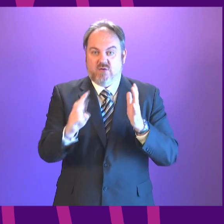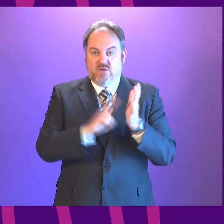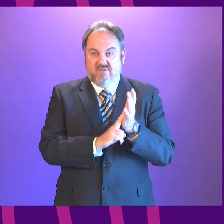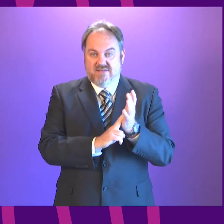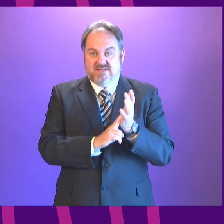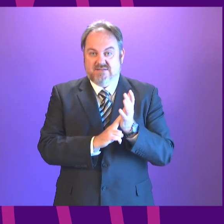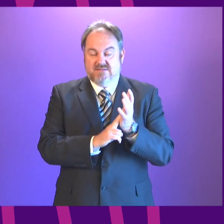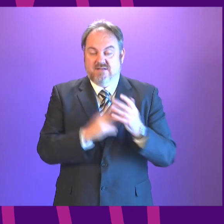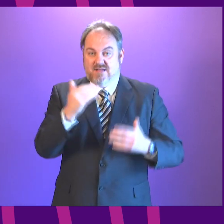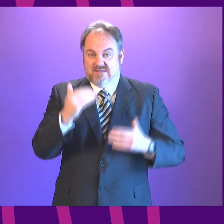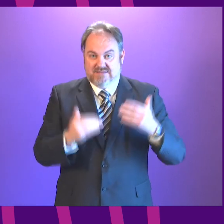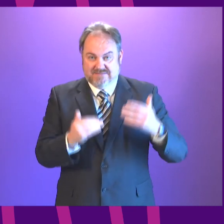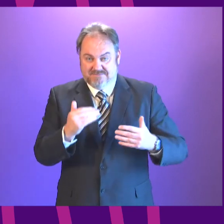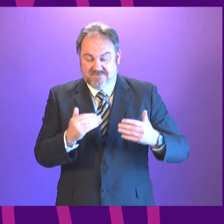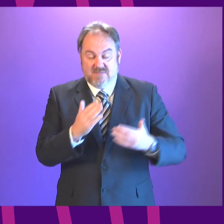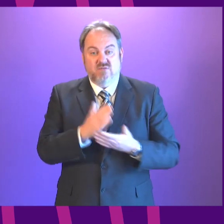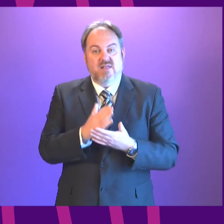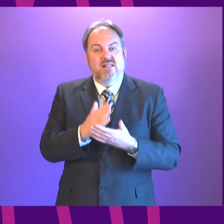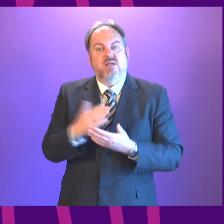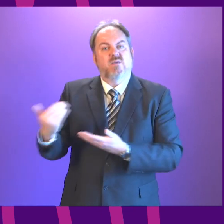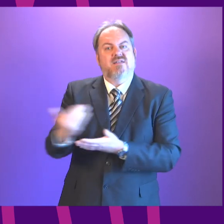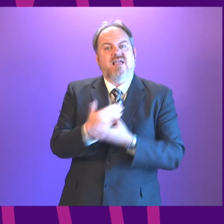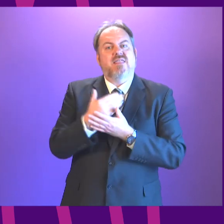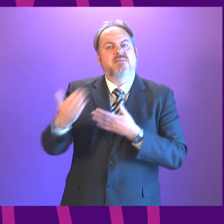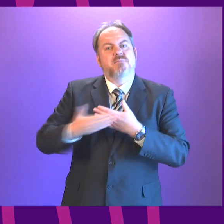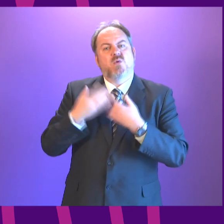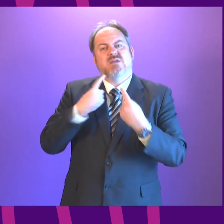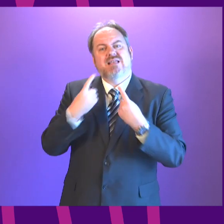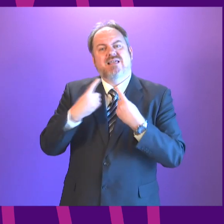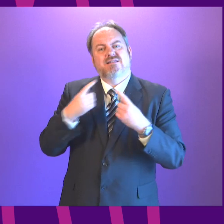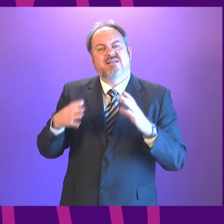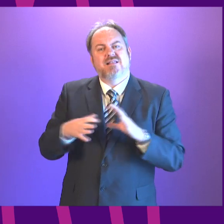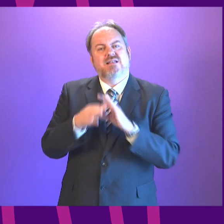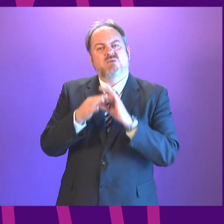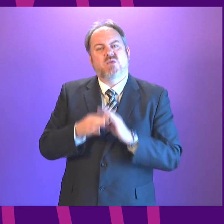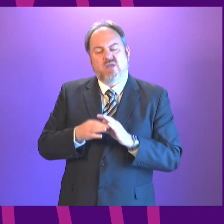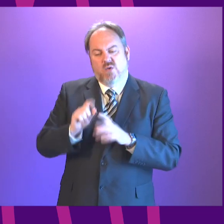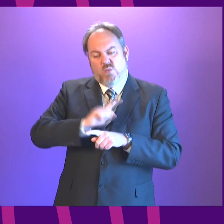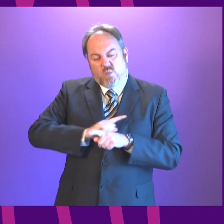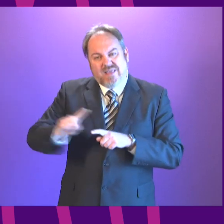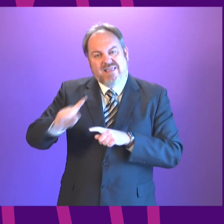yesterday by the Office for National Statistics of the results of the weekly ONS Covid infection